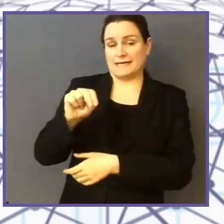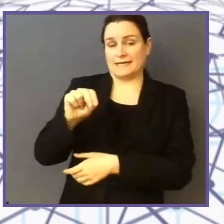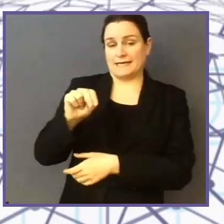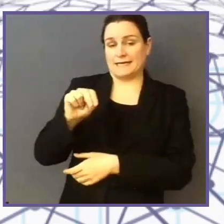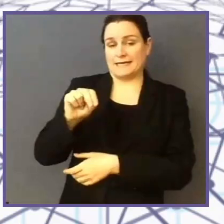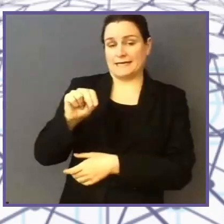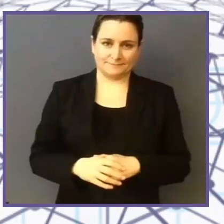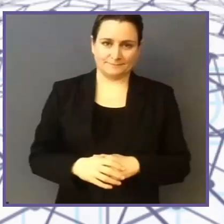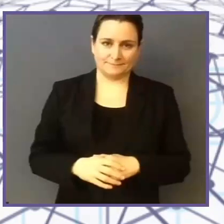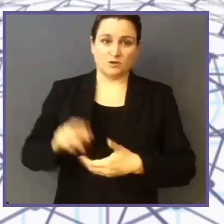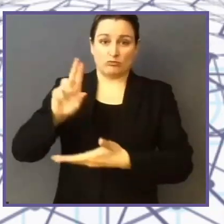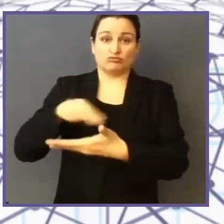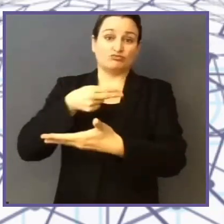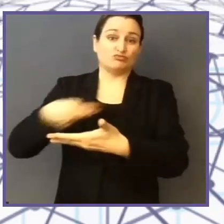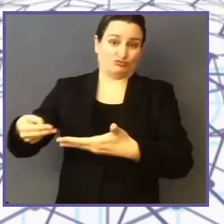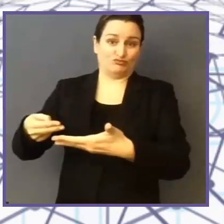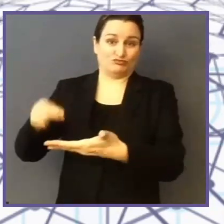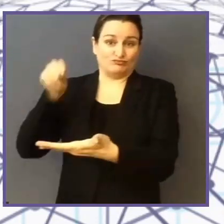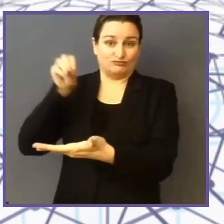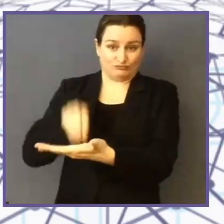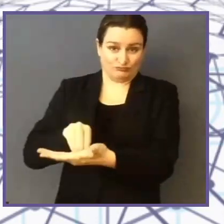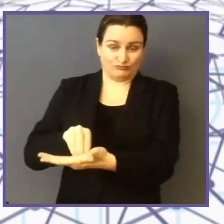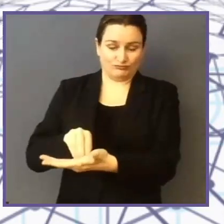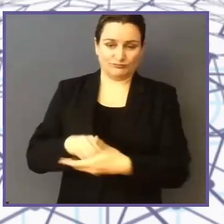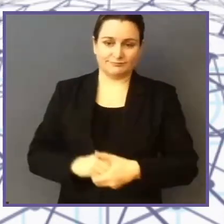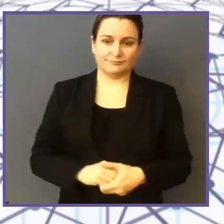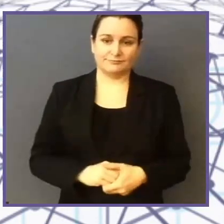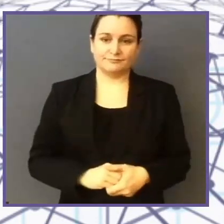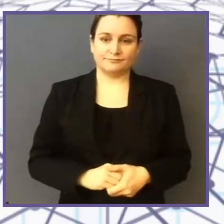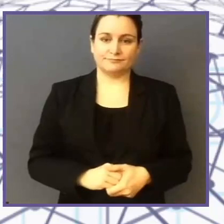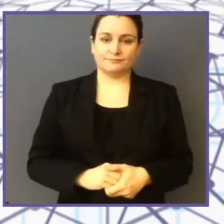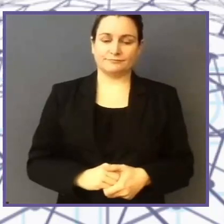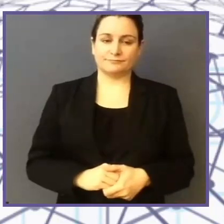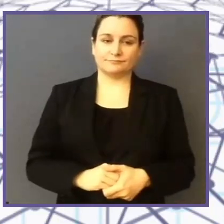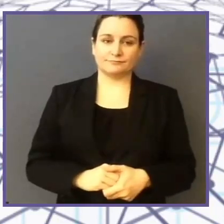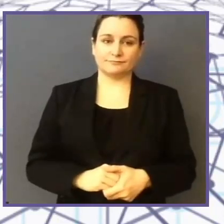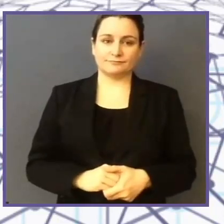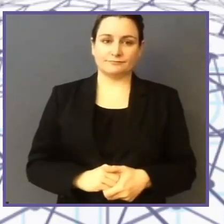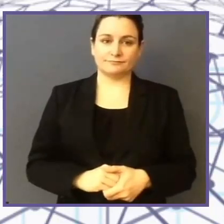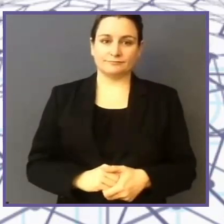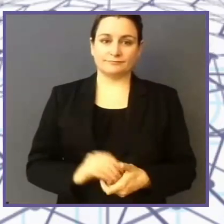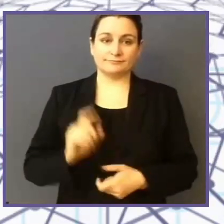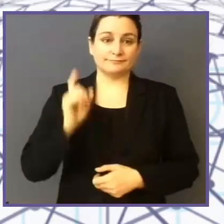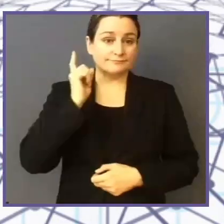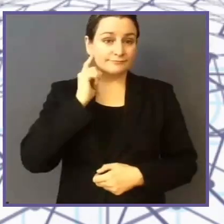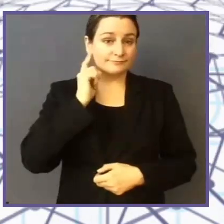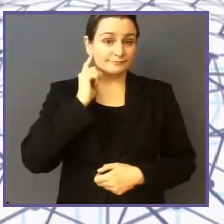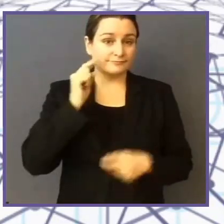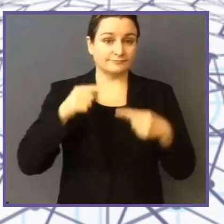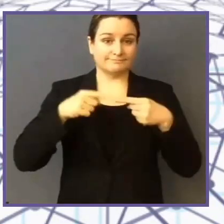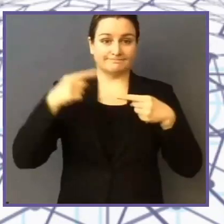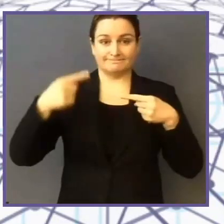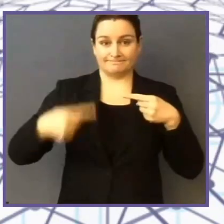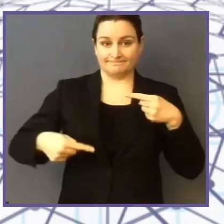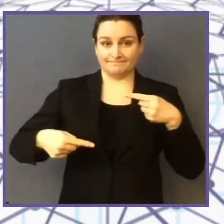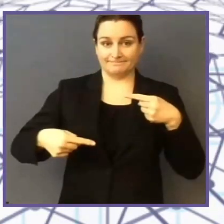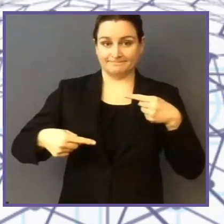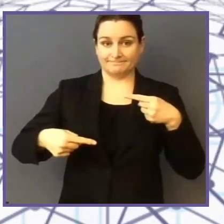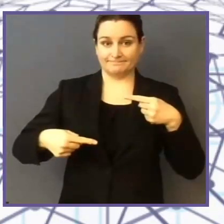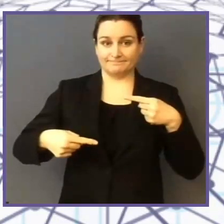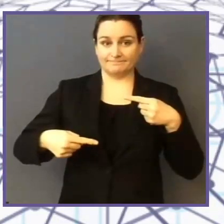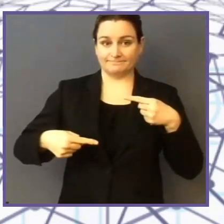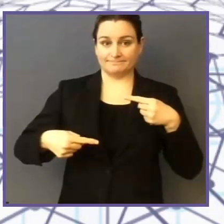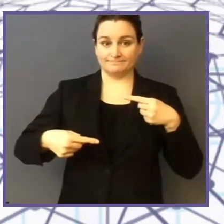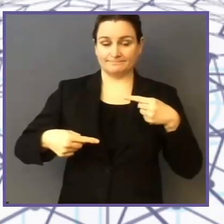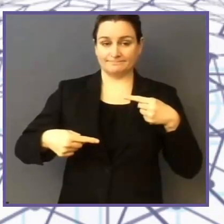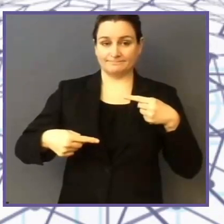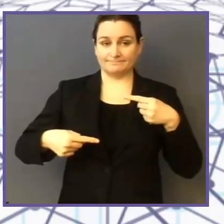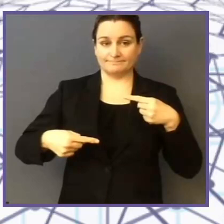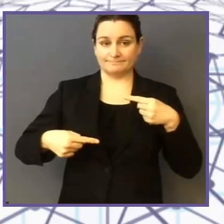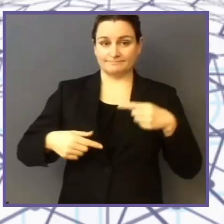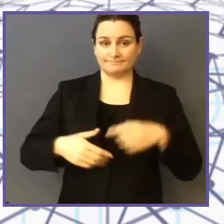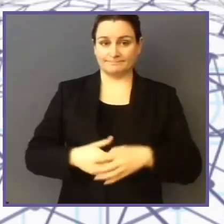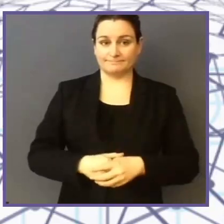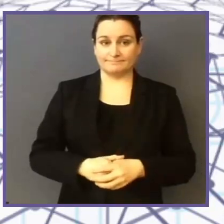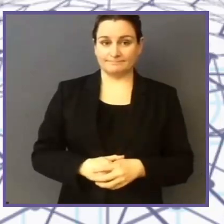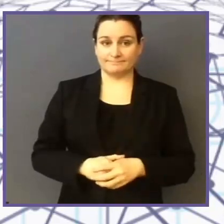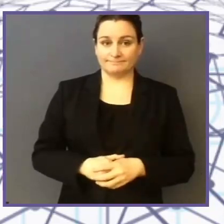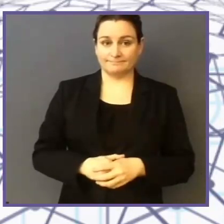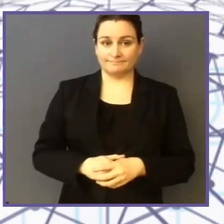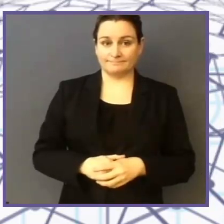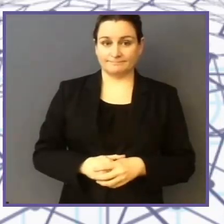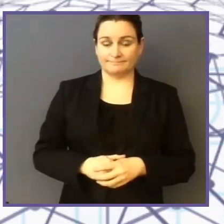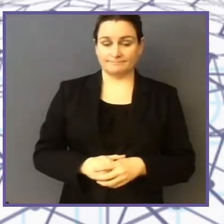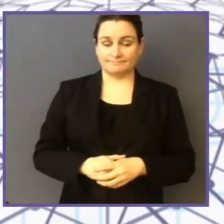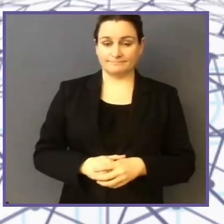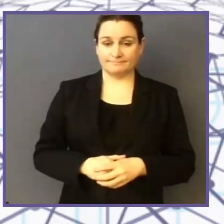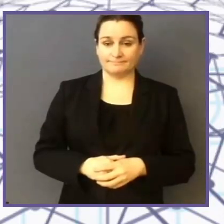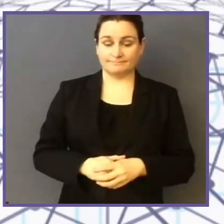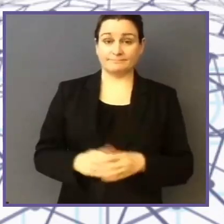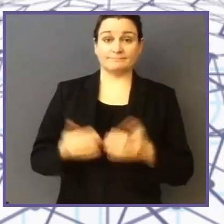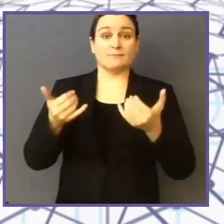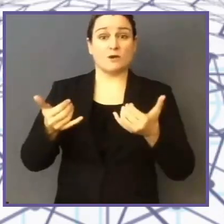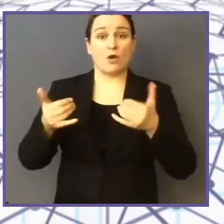Okay, we are now a proud alliance of eight global and six regional members, bringing